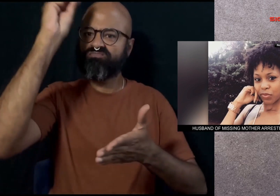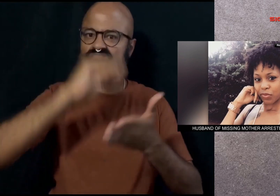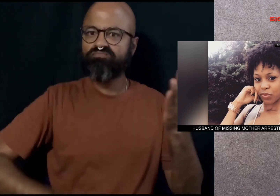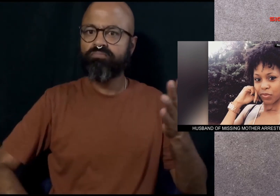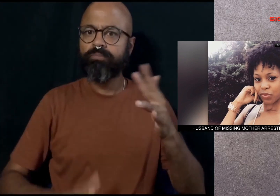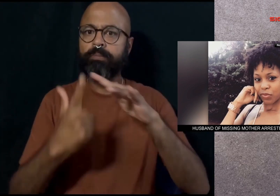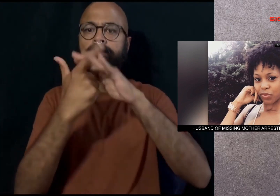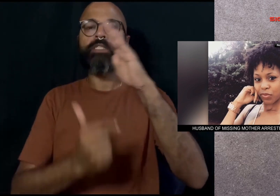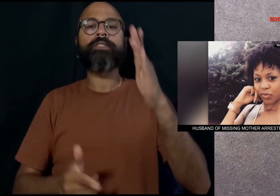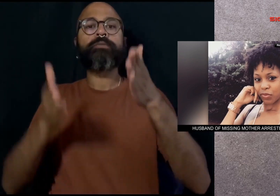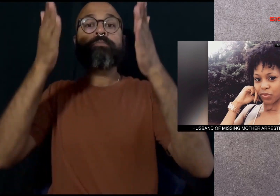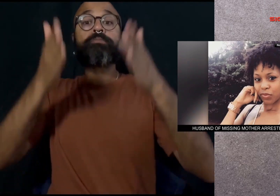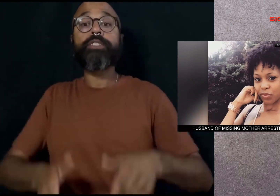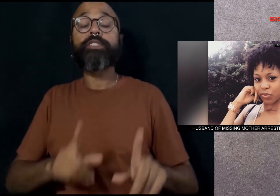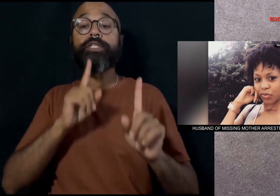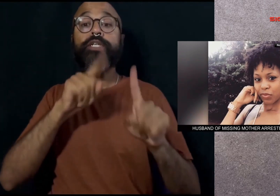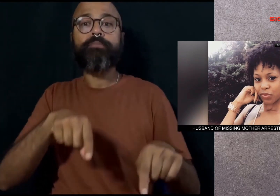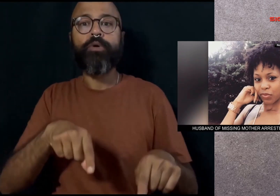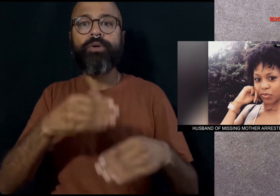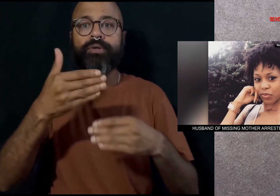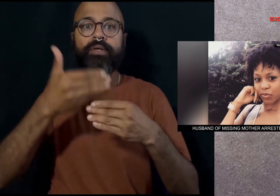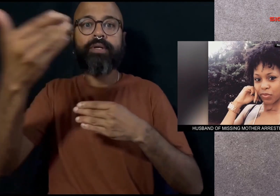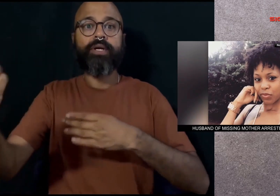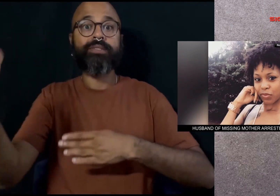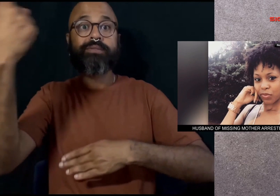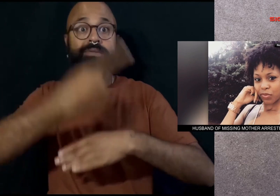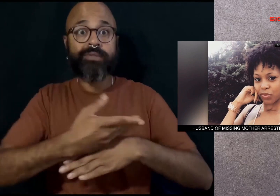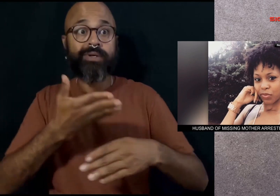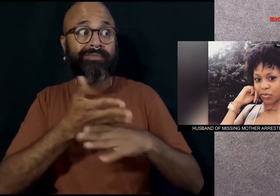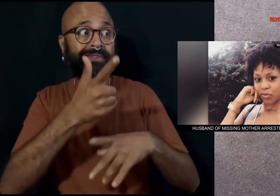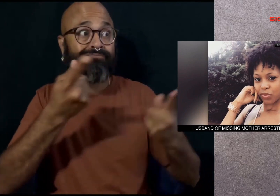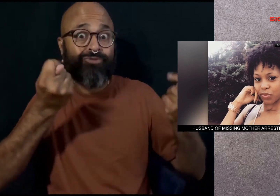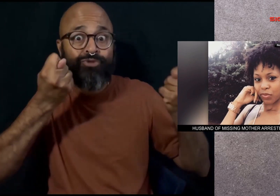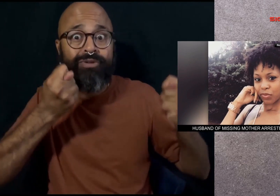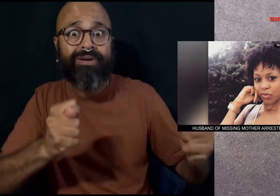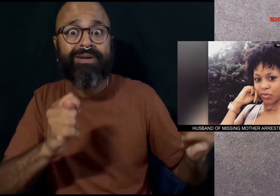Robertson's mother filed a missing person's report the next day after